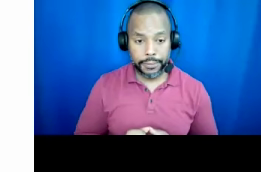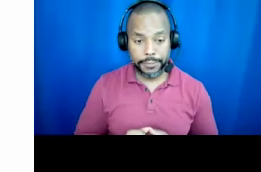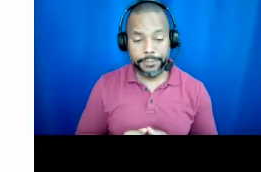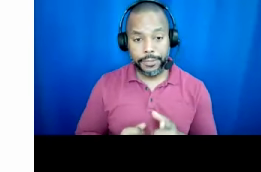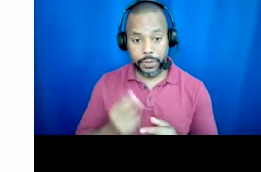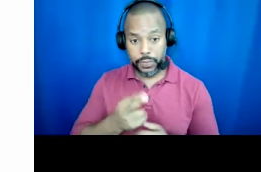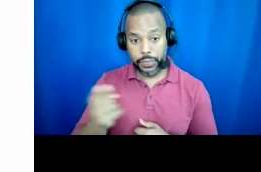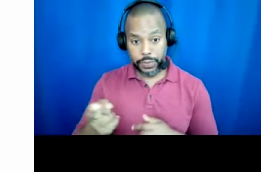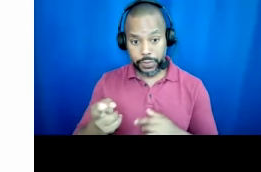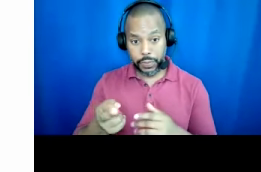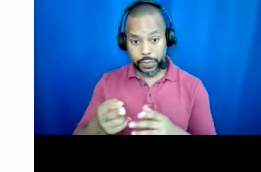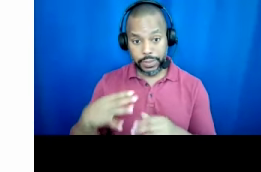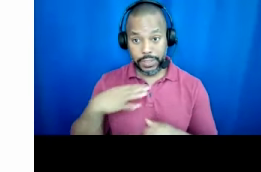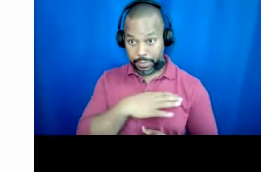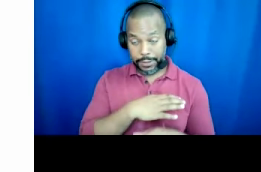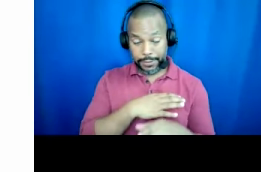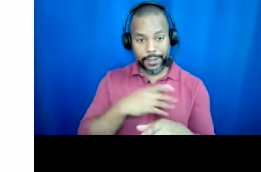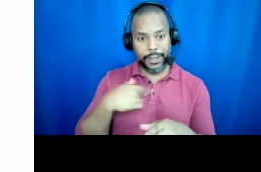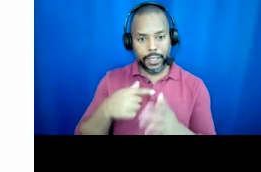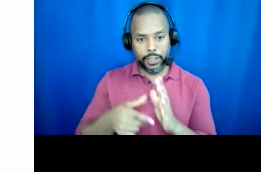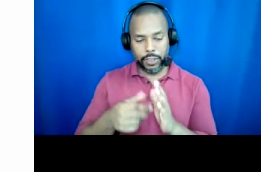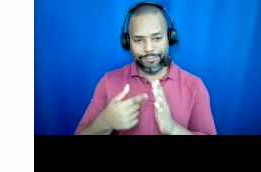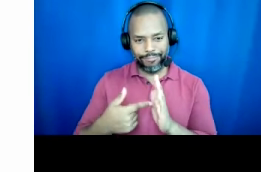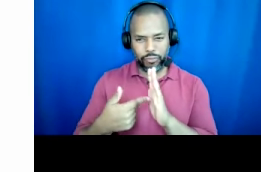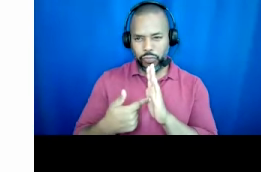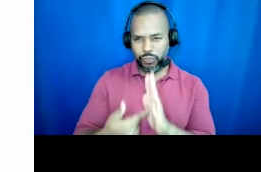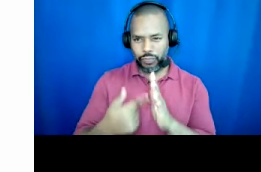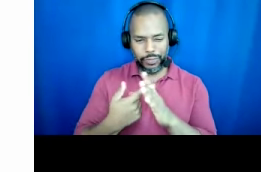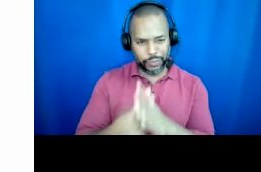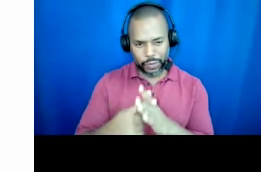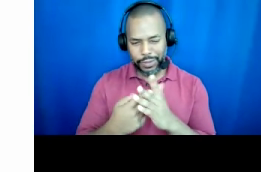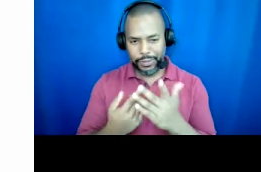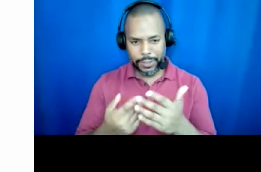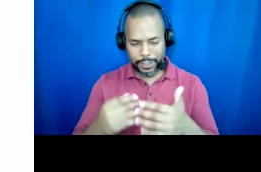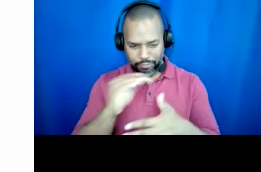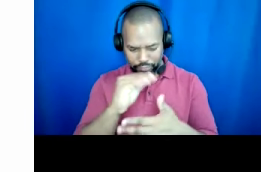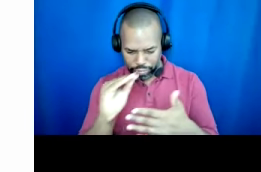then does a ranking, where, you know, resource request recommendations